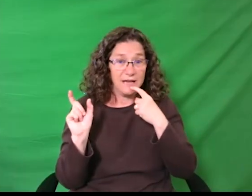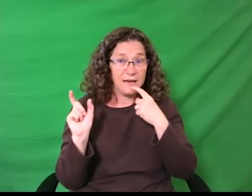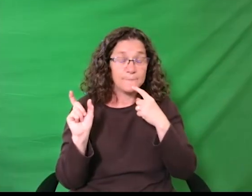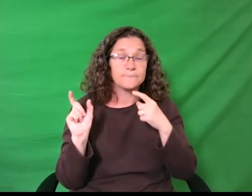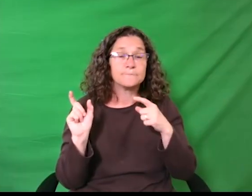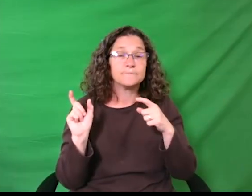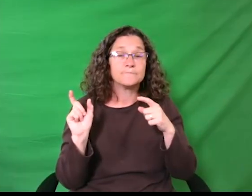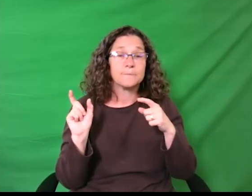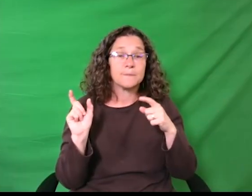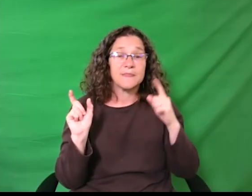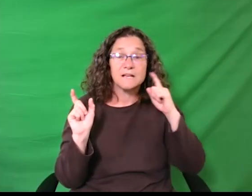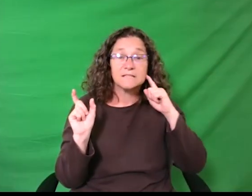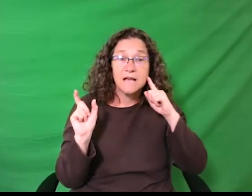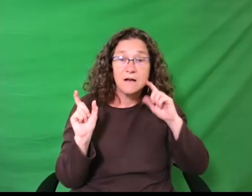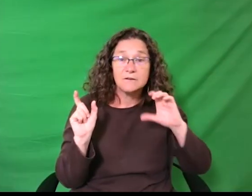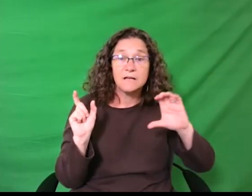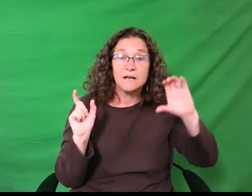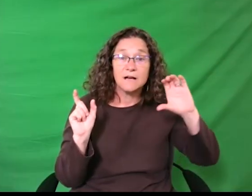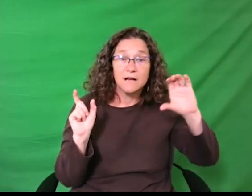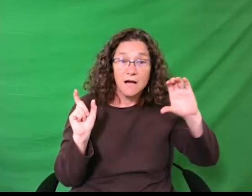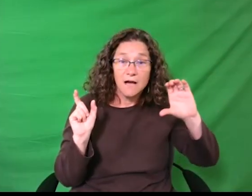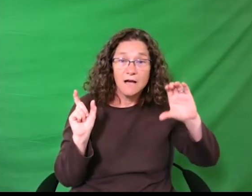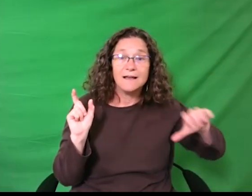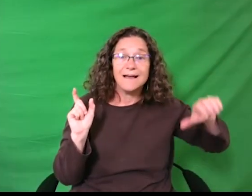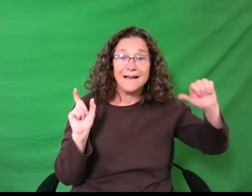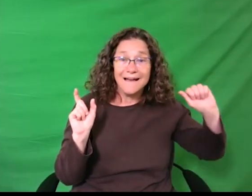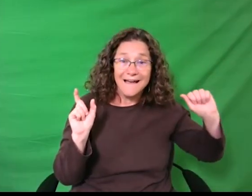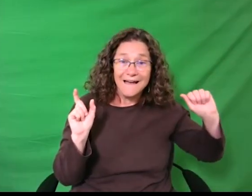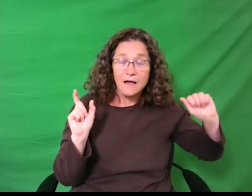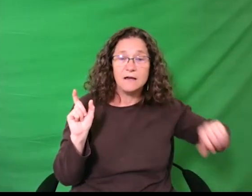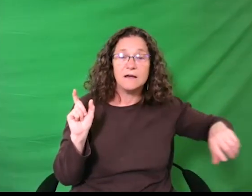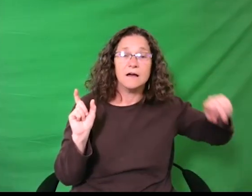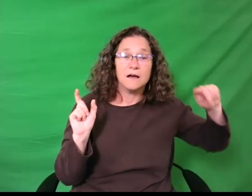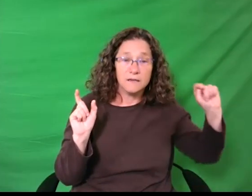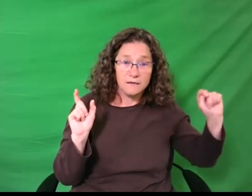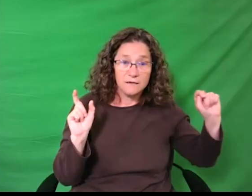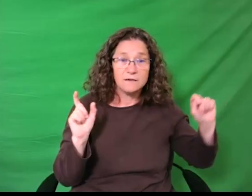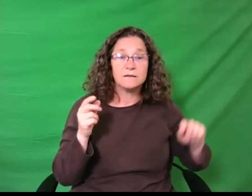say c, a, t, c, a, t, cat.